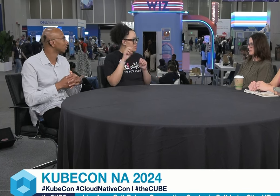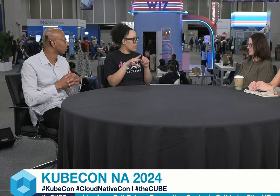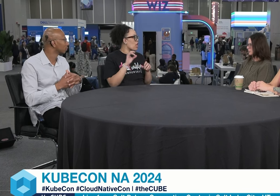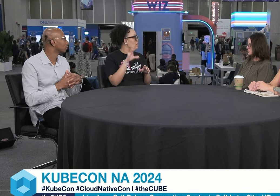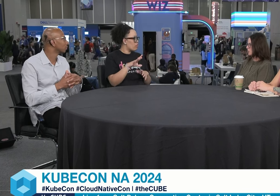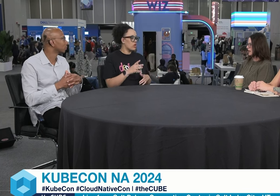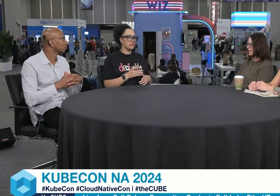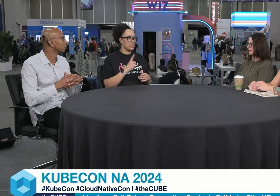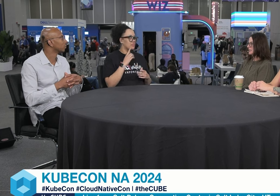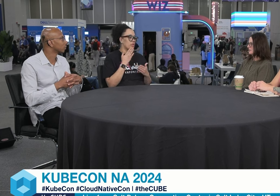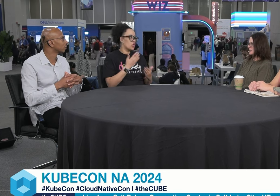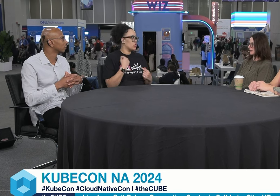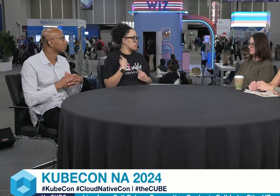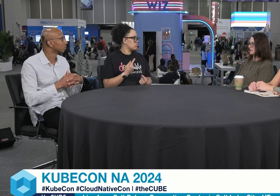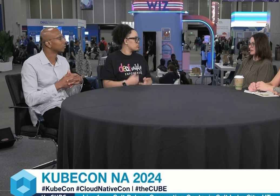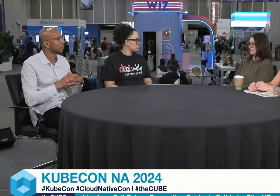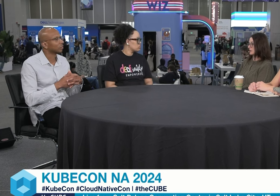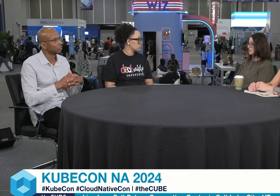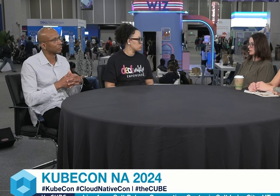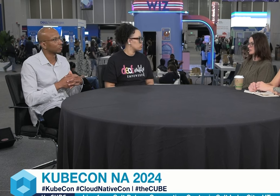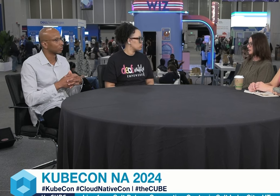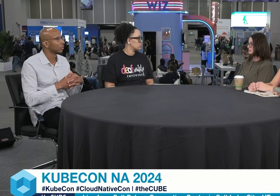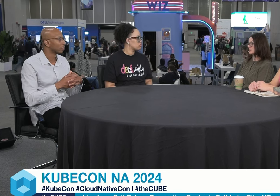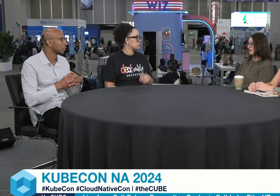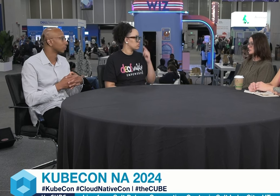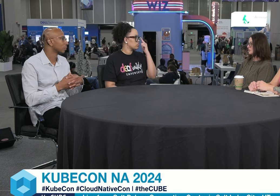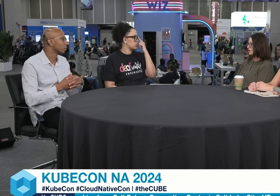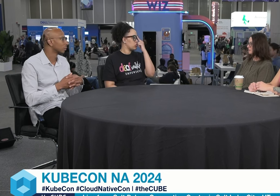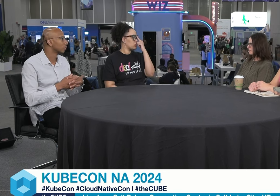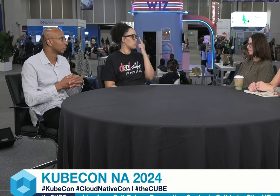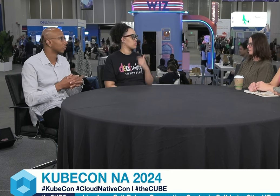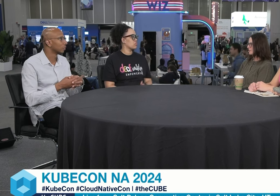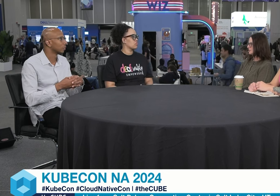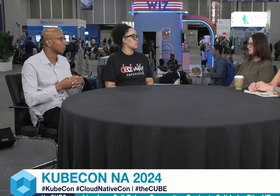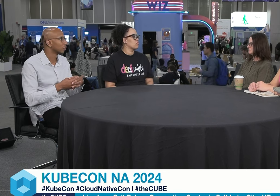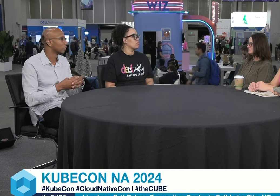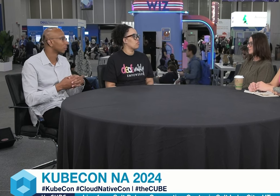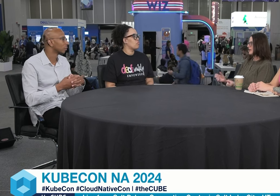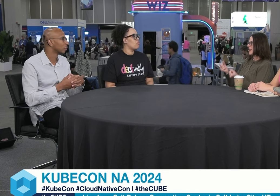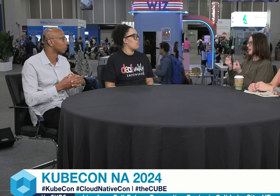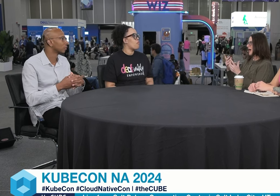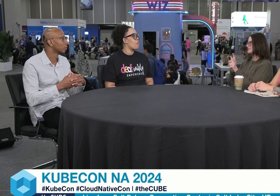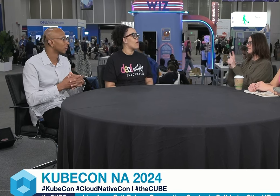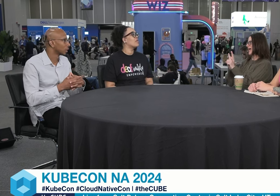because a lot of people are joining. They can give their input there. It's been great so far. Lots of allies here.